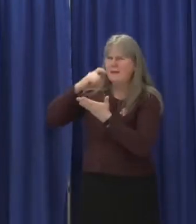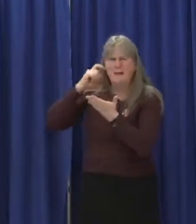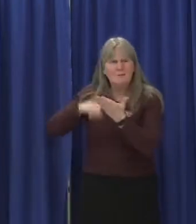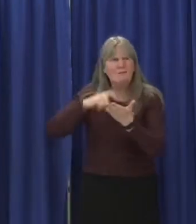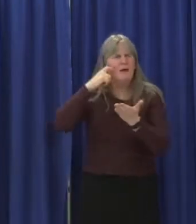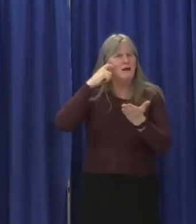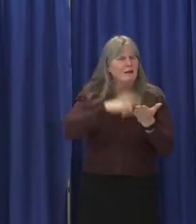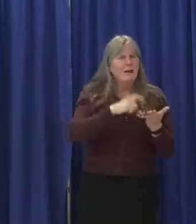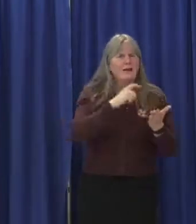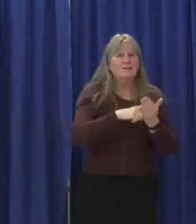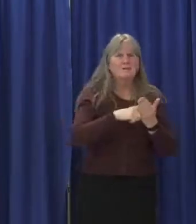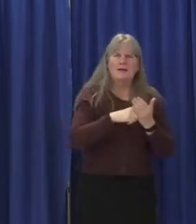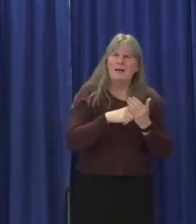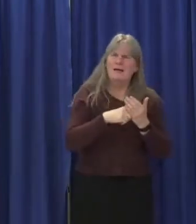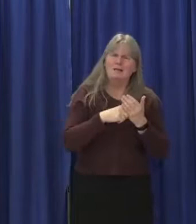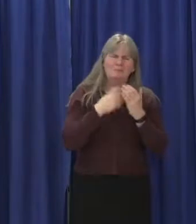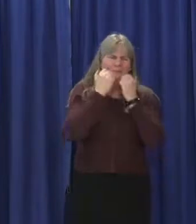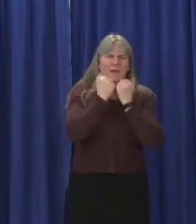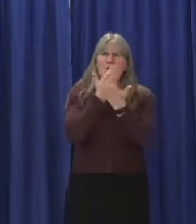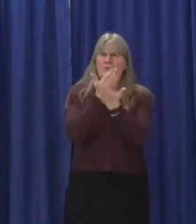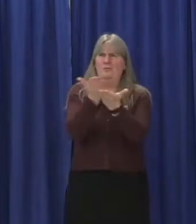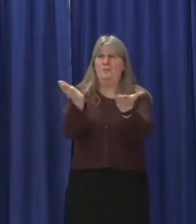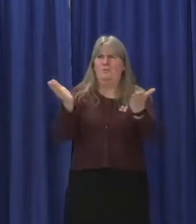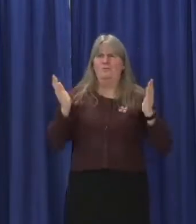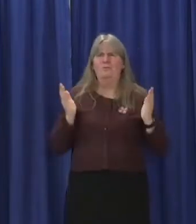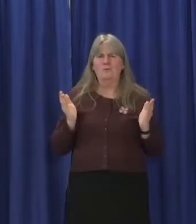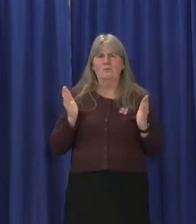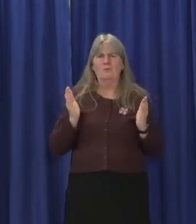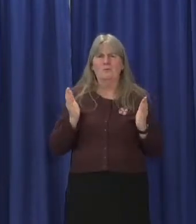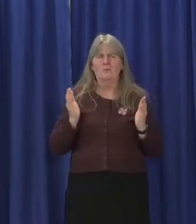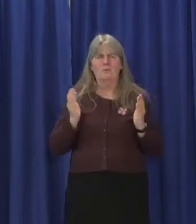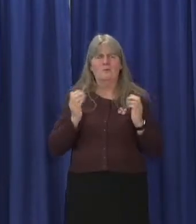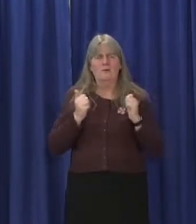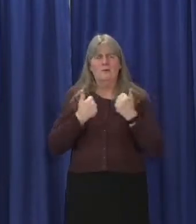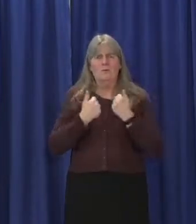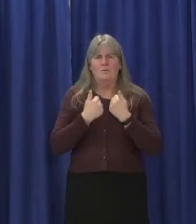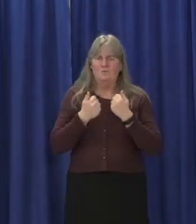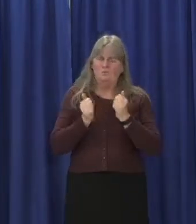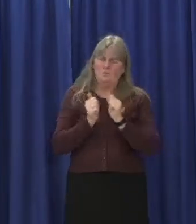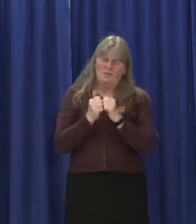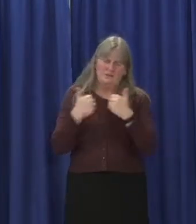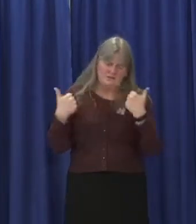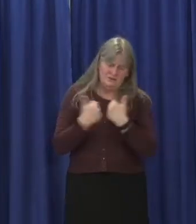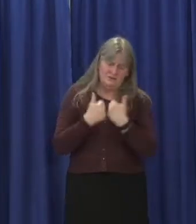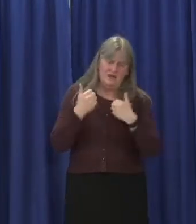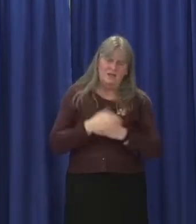that we have here in Yukon, with all of their challenges and-- and lovely moments as well.